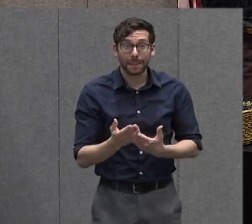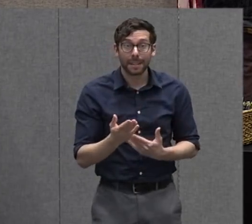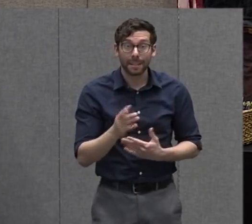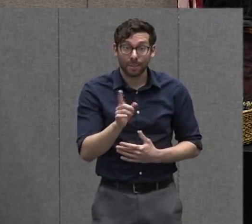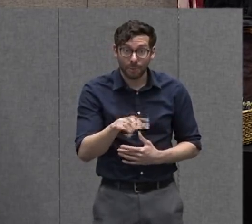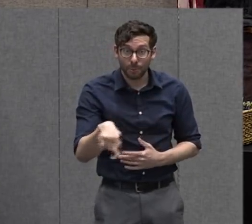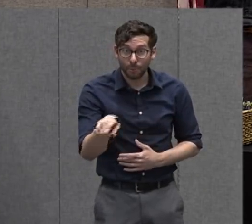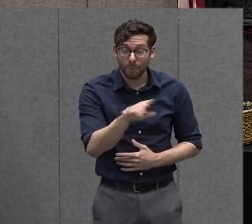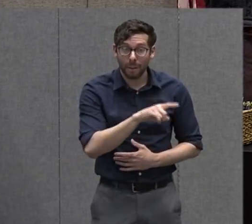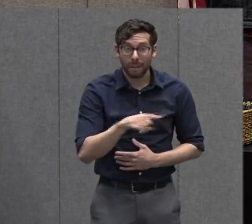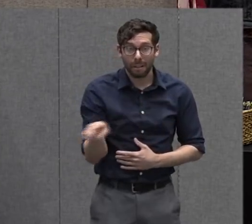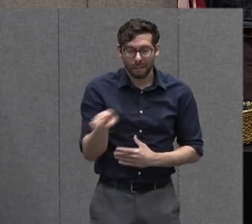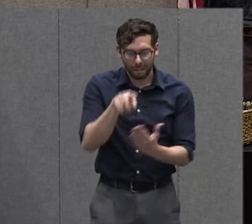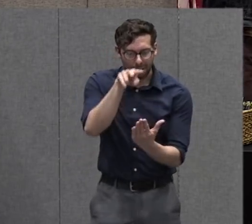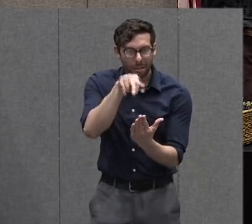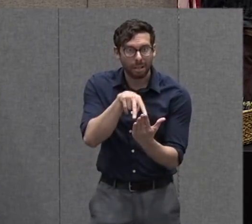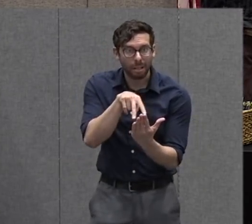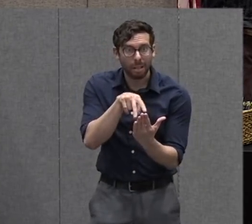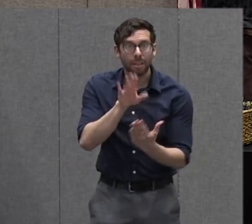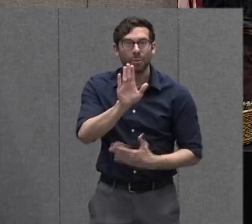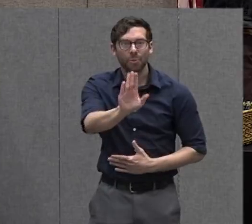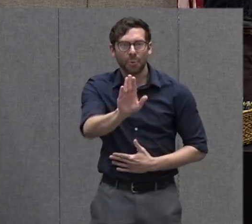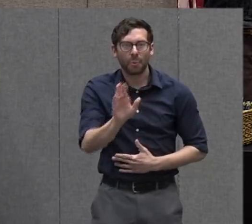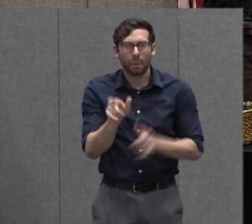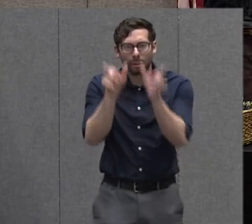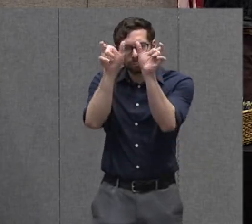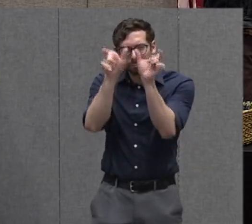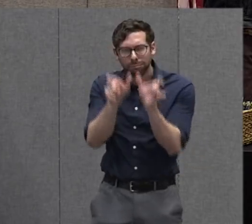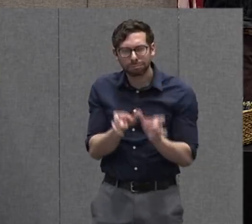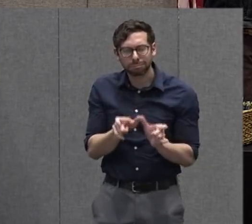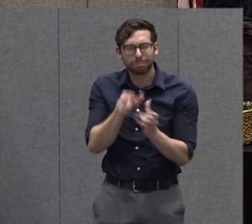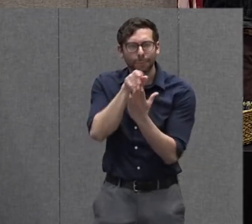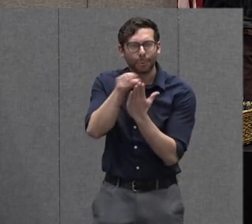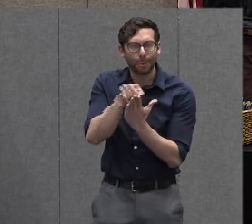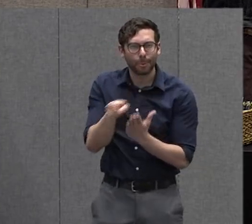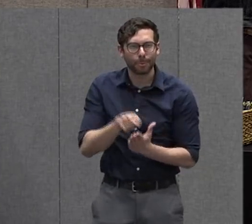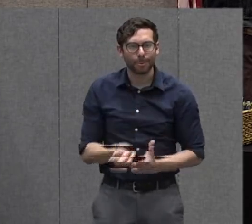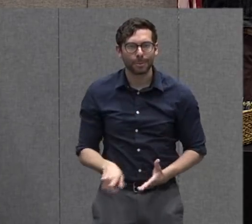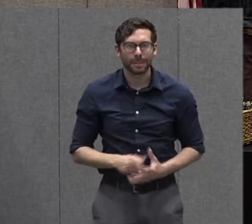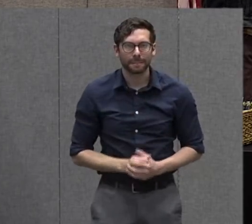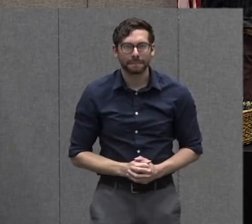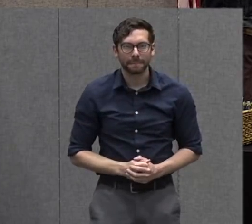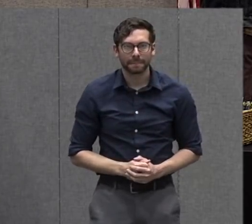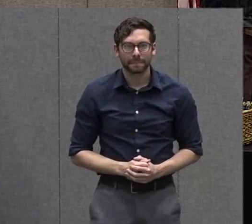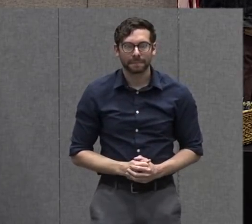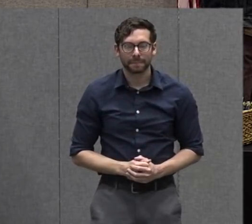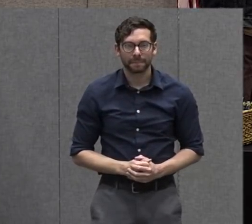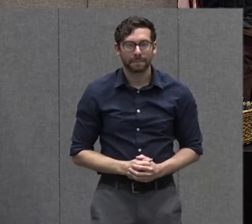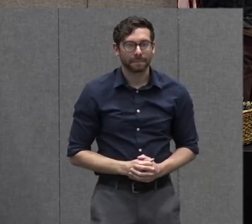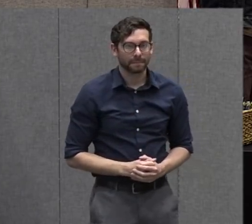What word or what word if you need help I can help you. [Mr. R] (mumbles)